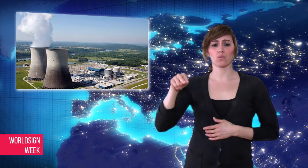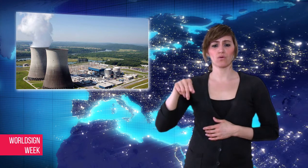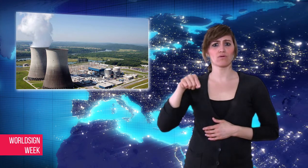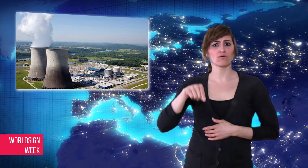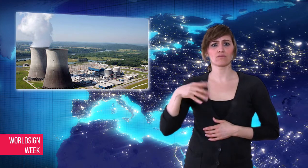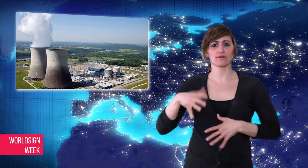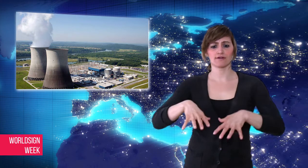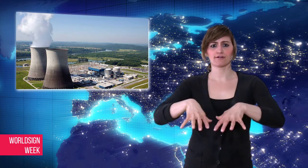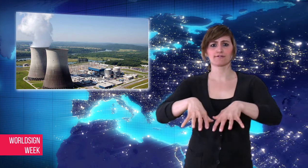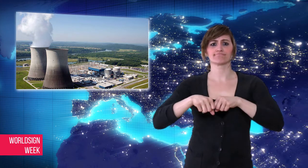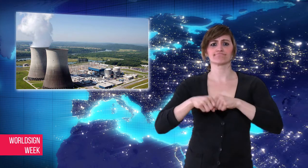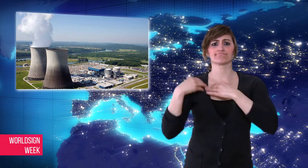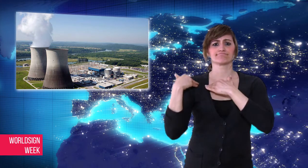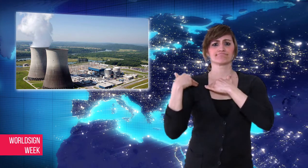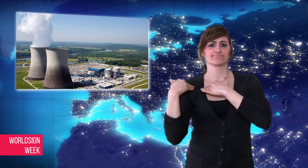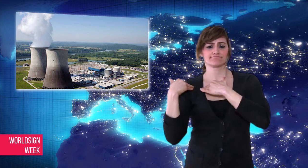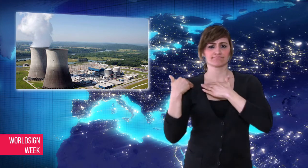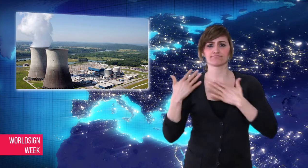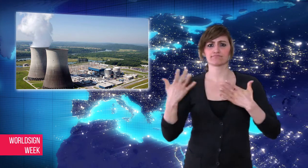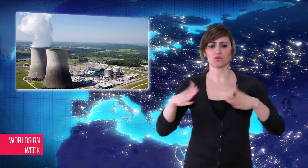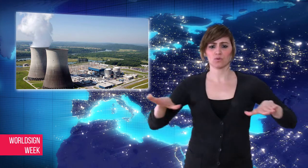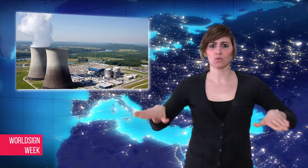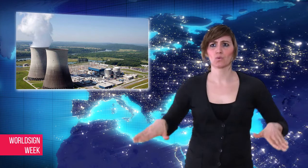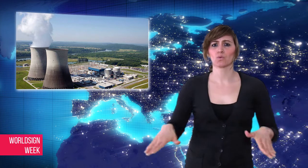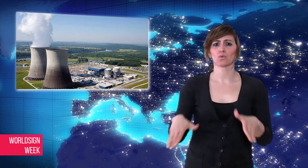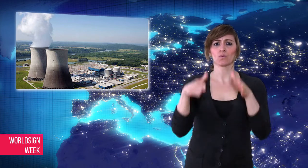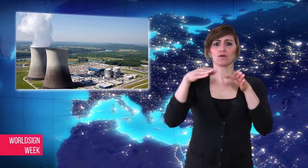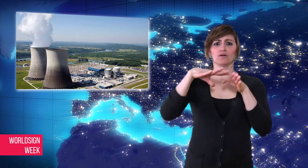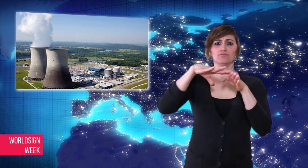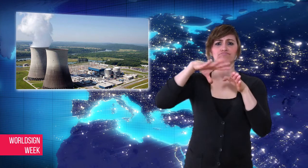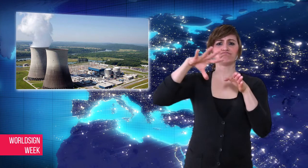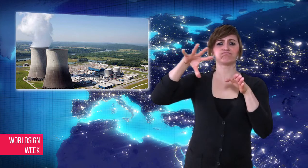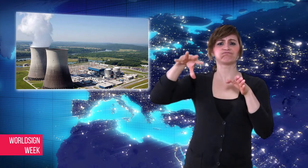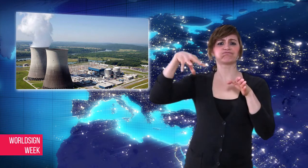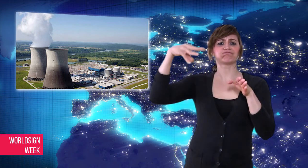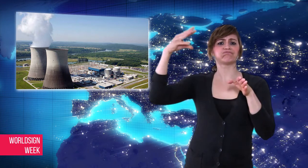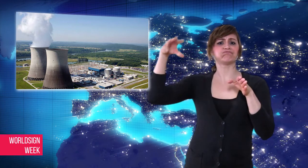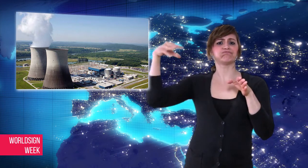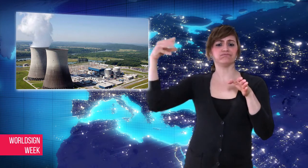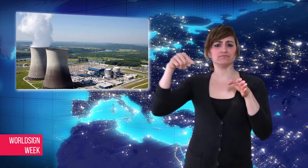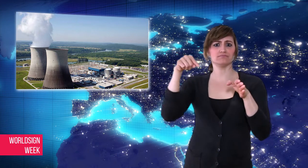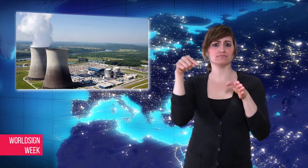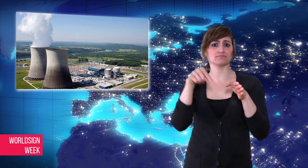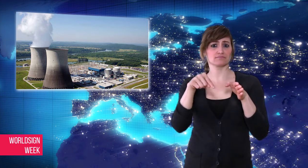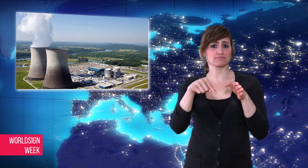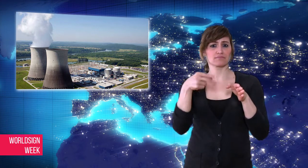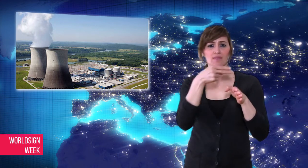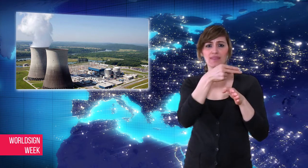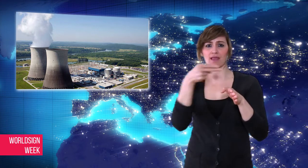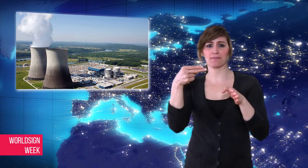Three Mile Island nuclear power plant,